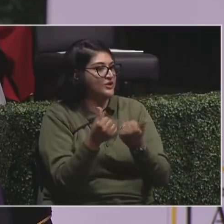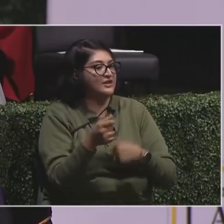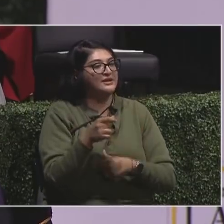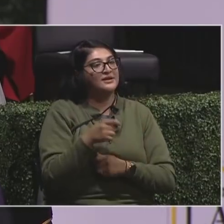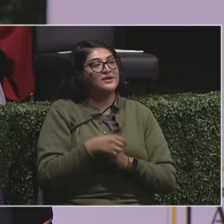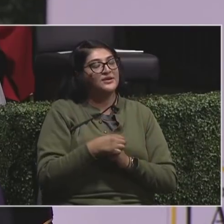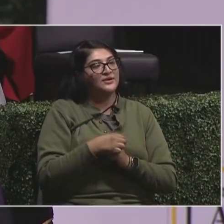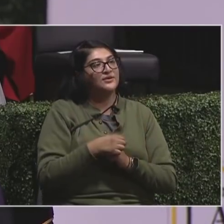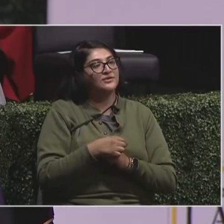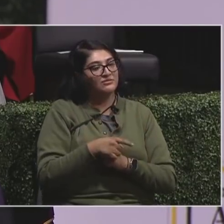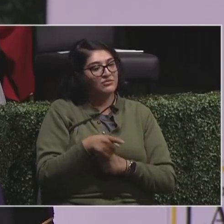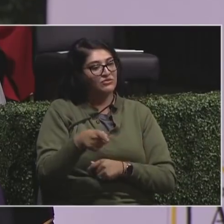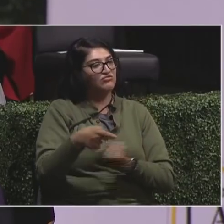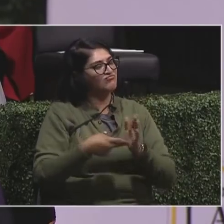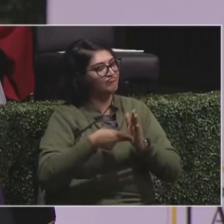HER EXPERIENCES TO ENRICH THE UNIVERSITY COMMUNITY.